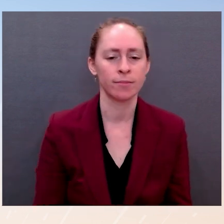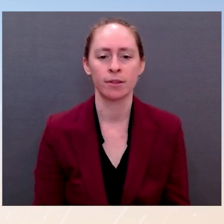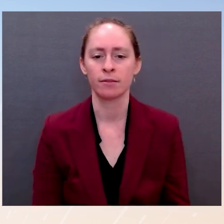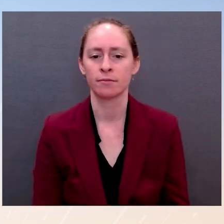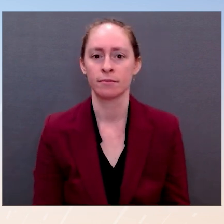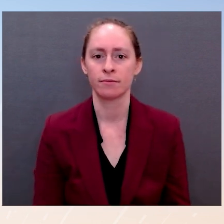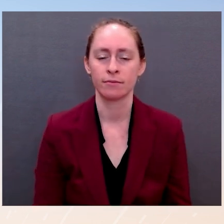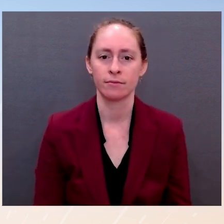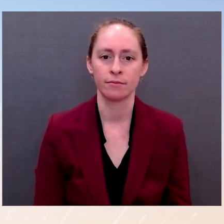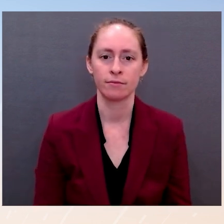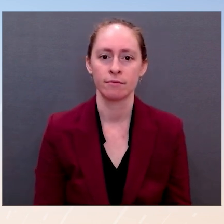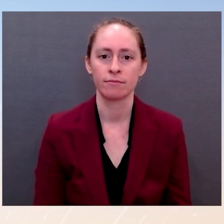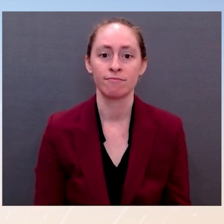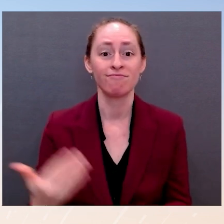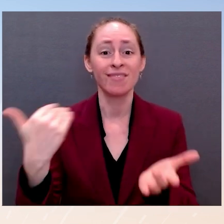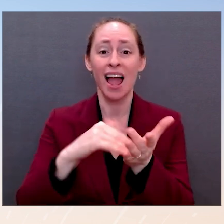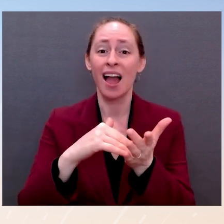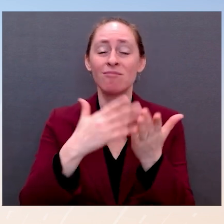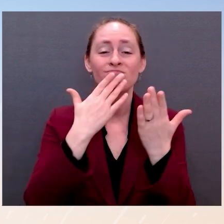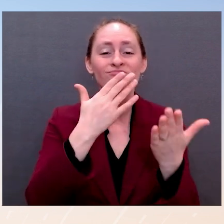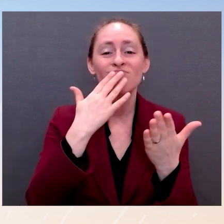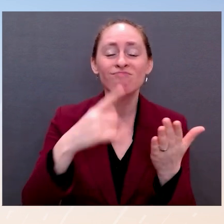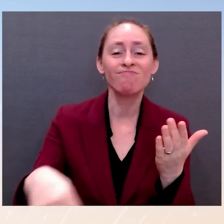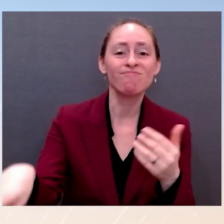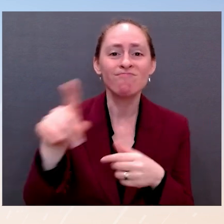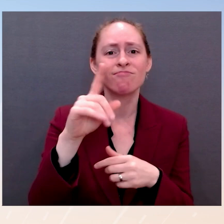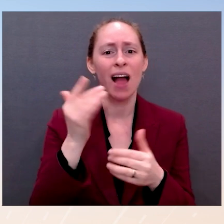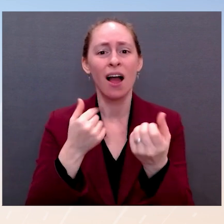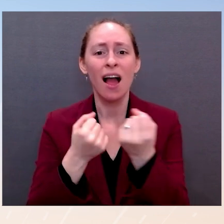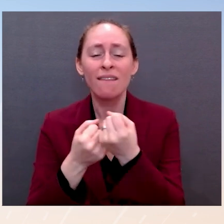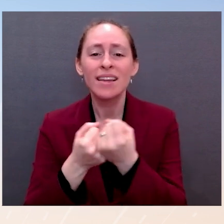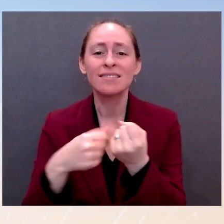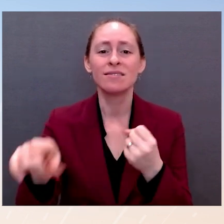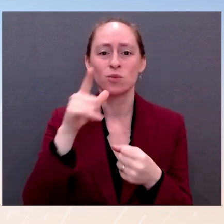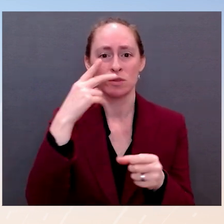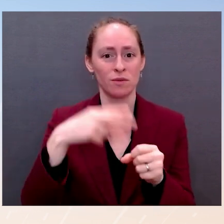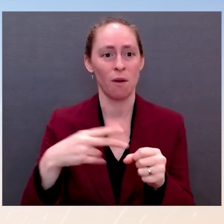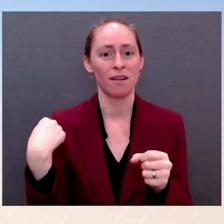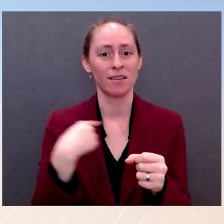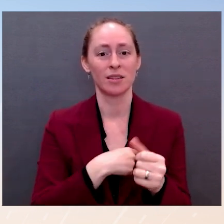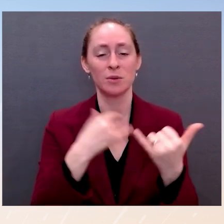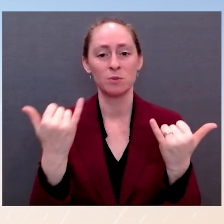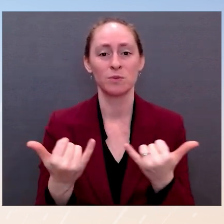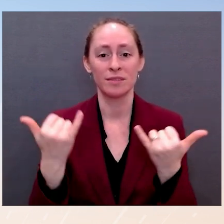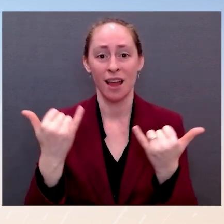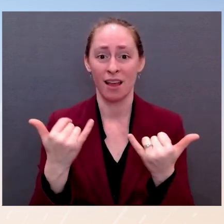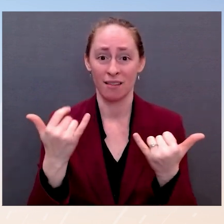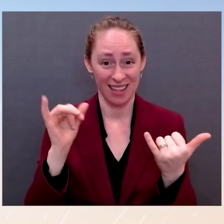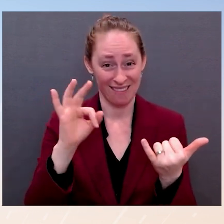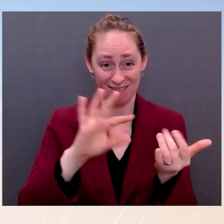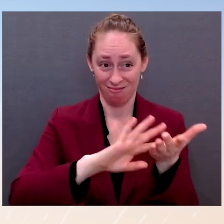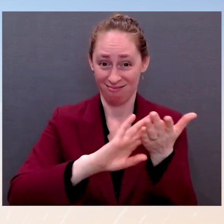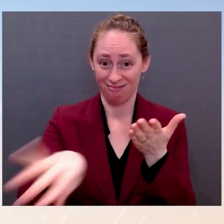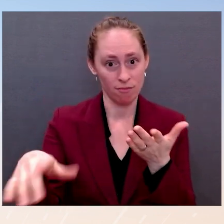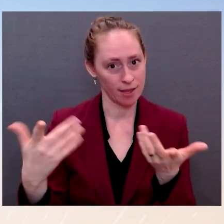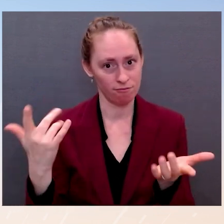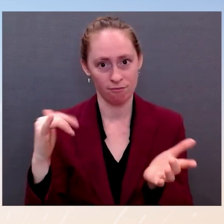Firstly, I just want to say thank you to all of our amazing voices and advocates who joined us here today. Today would not have been possible without all of you.